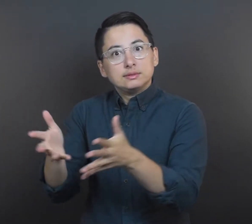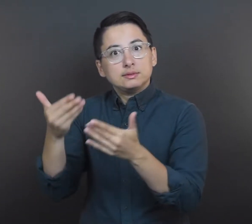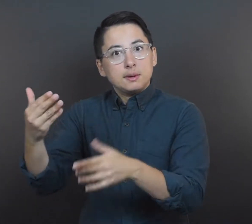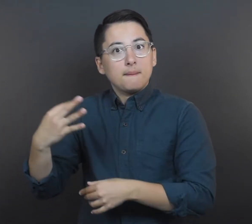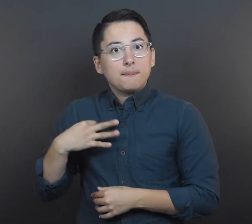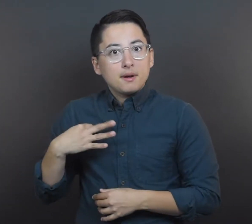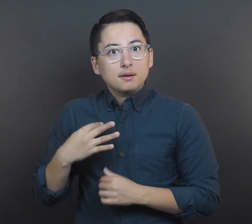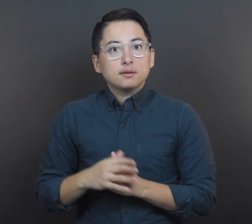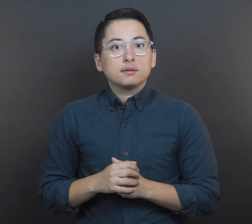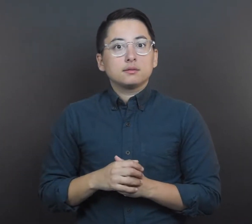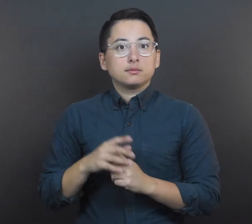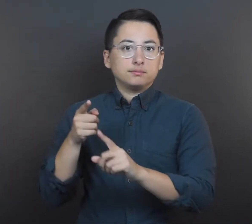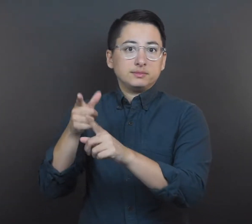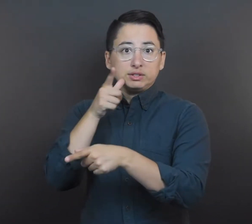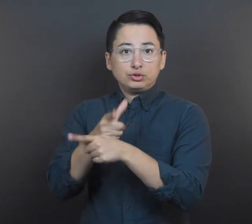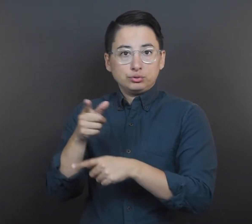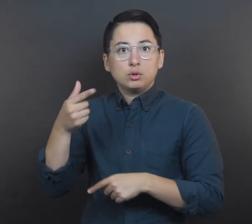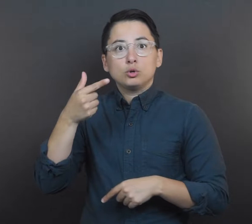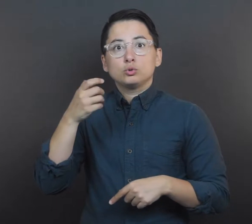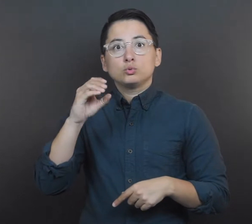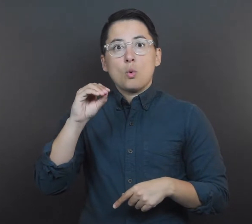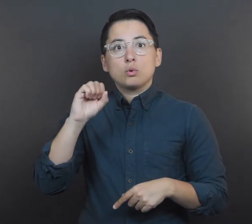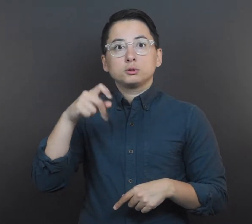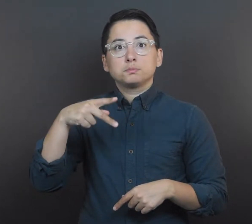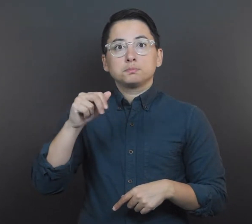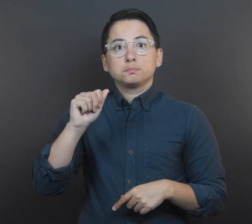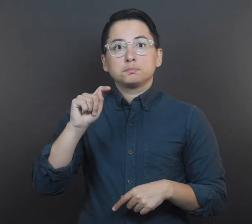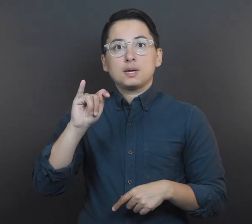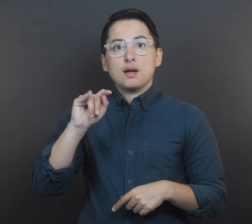“My sister kept encouraging me to apply.